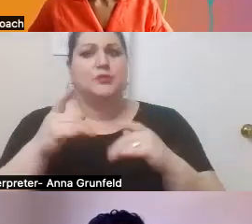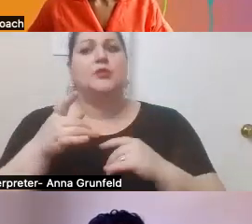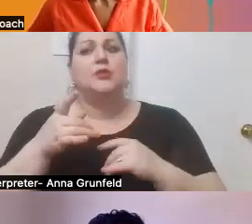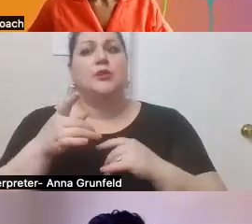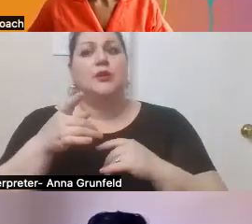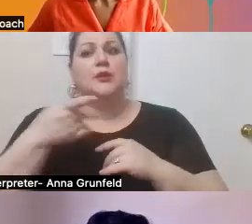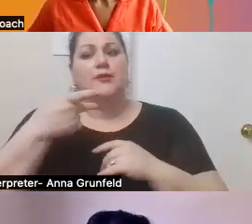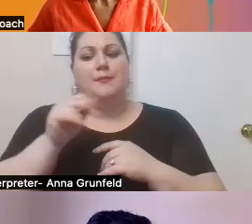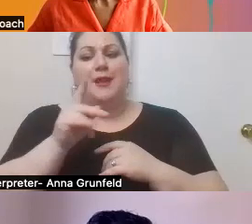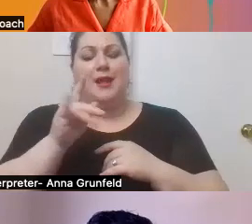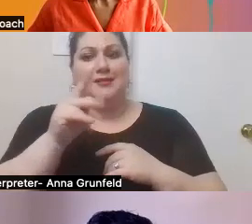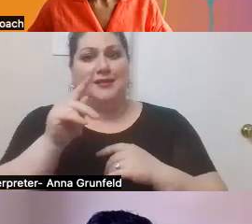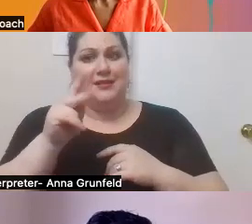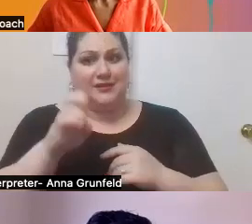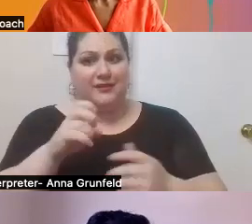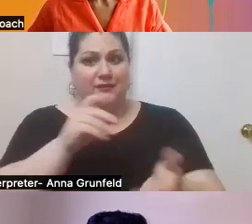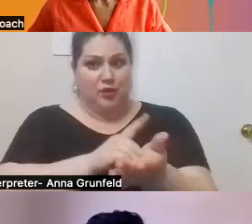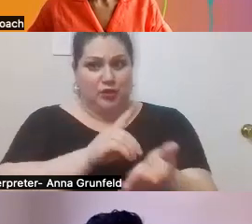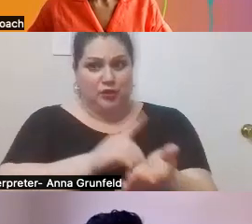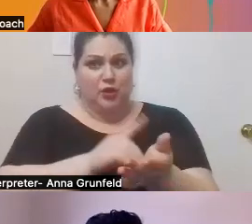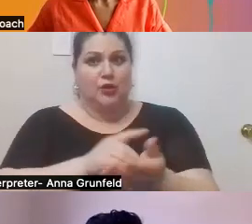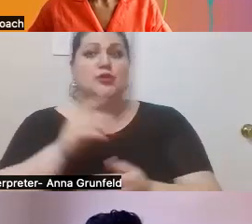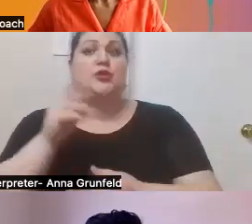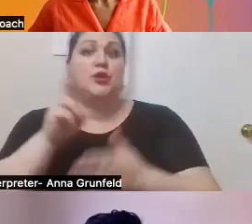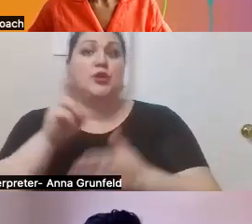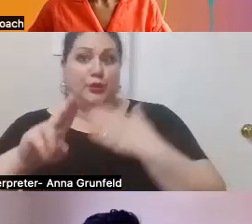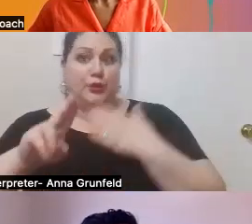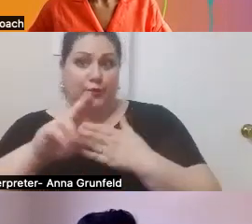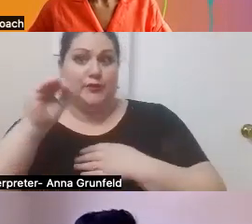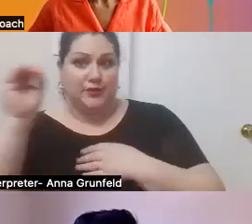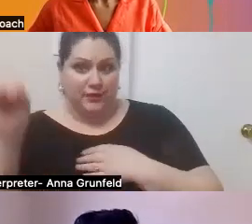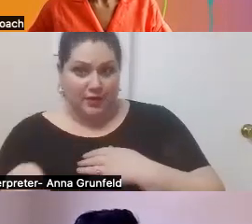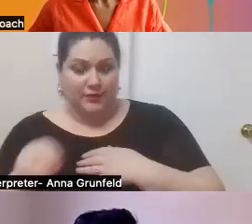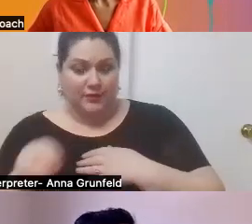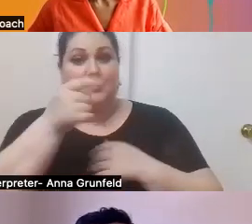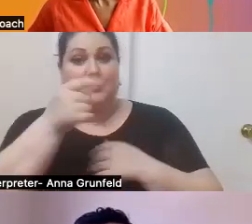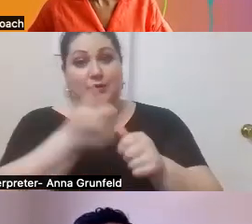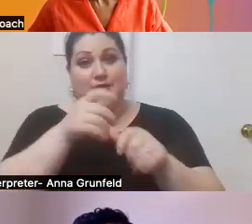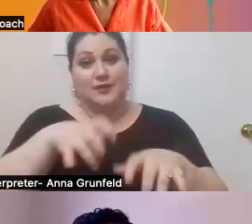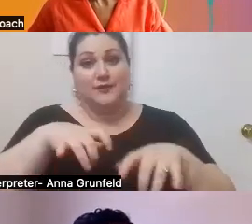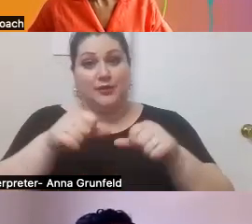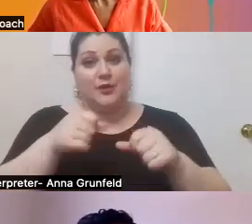Dr. Munro received her medical degree from Dowell Houssey in 1991, did a rotating